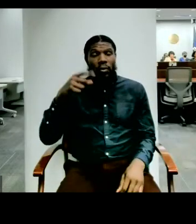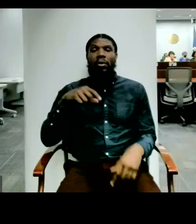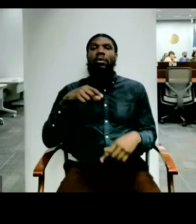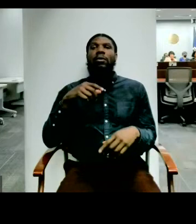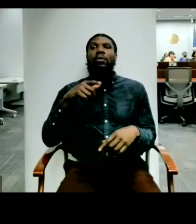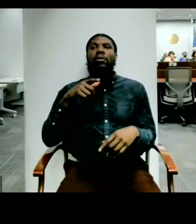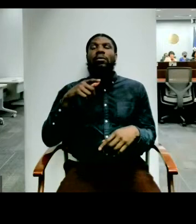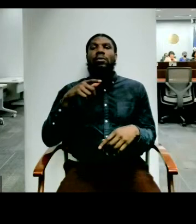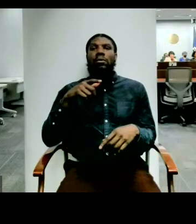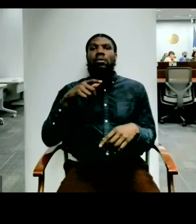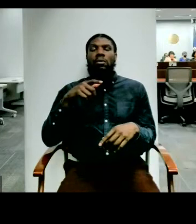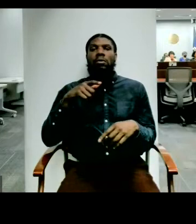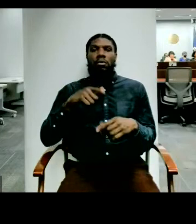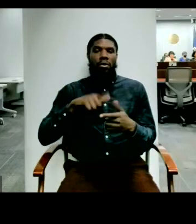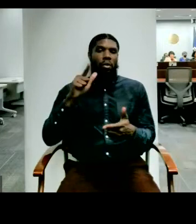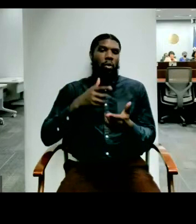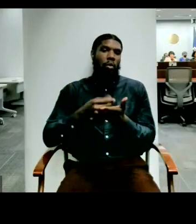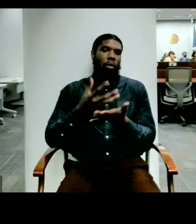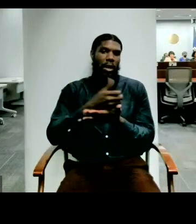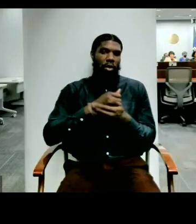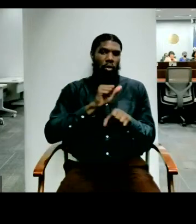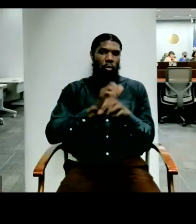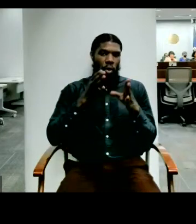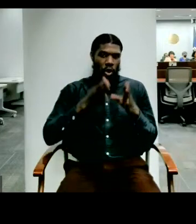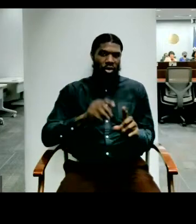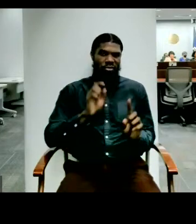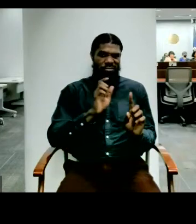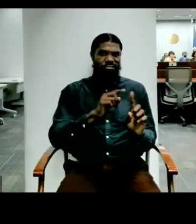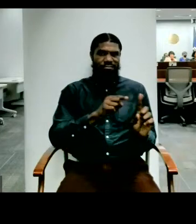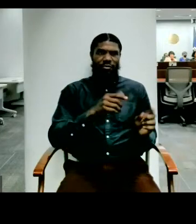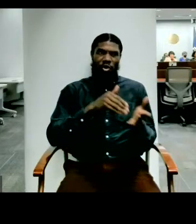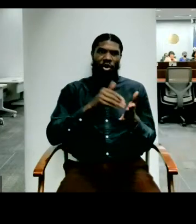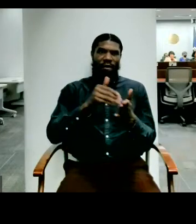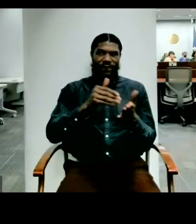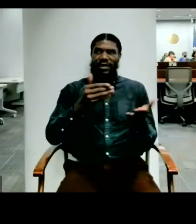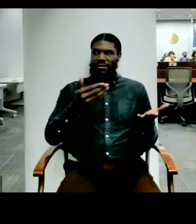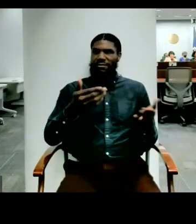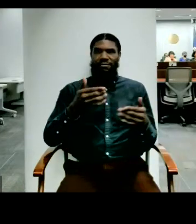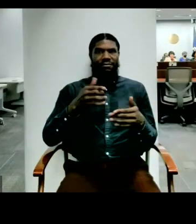because those are often the types of jobs um that are shift work, where you can't,